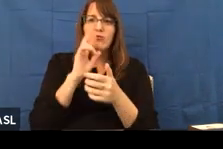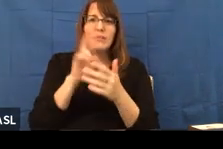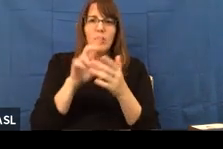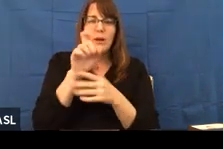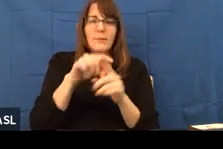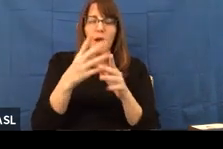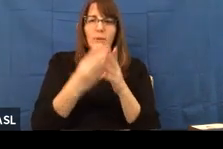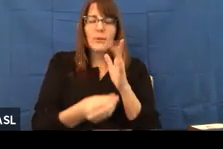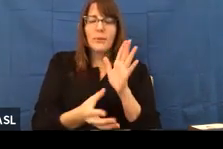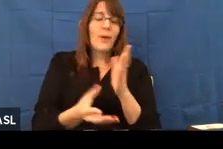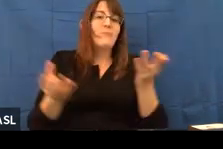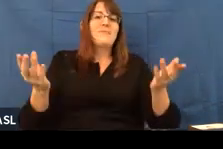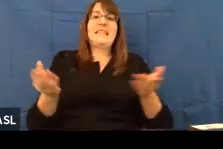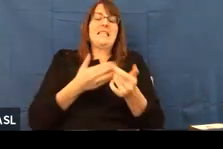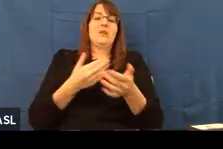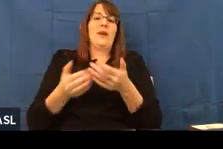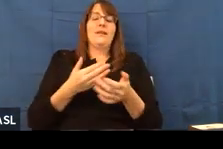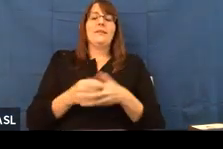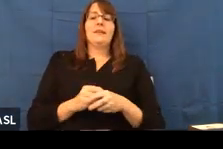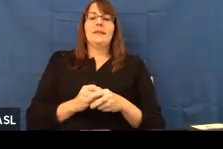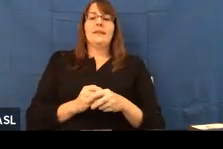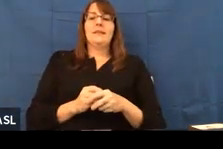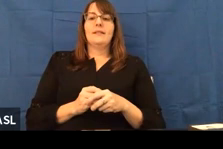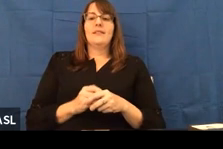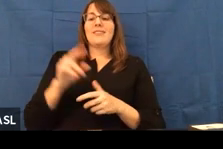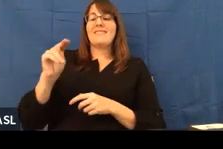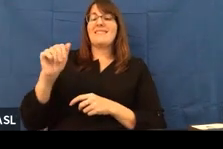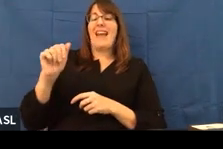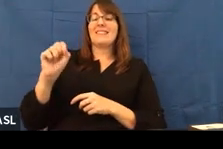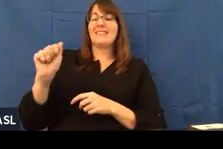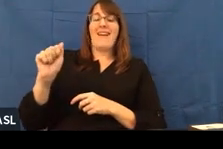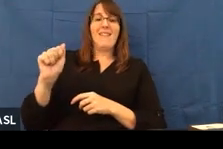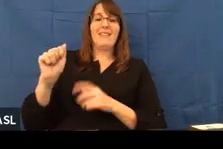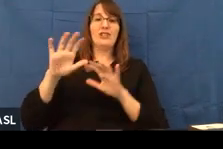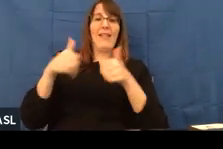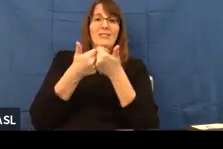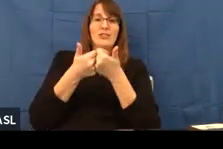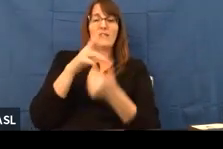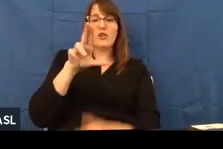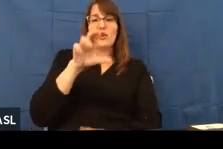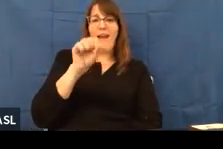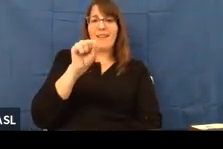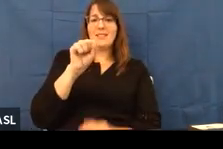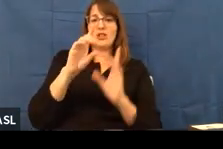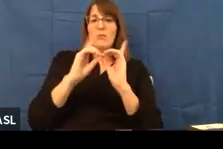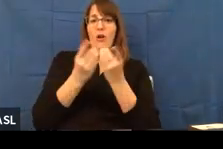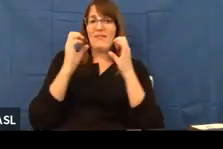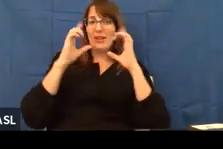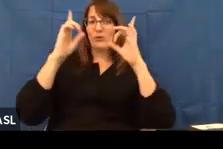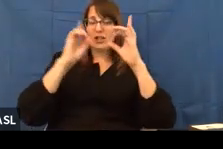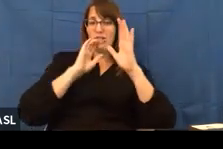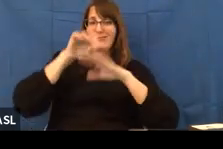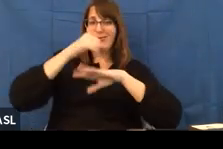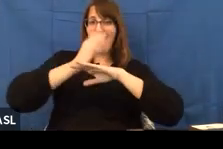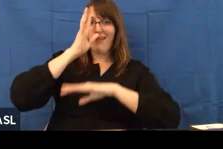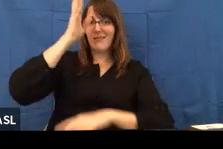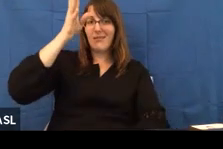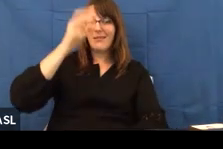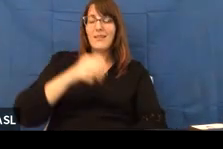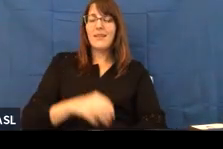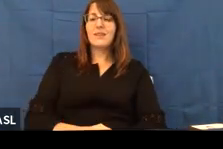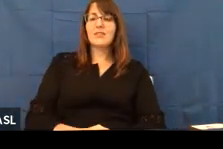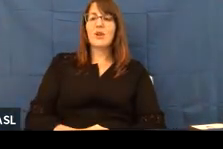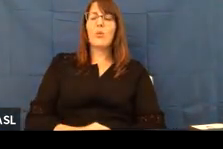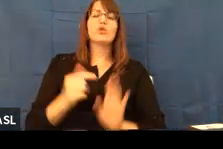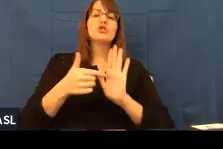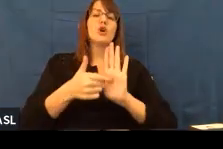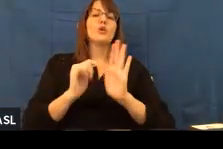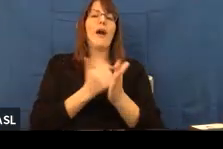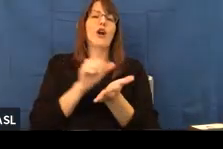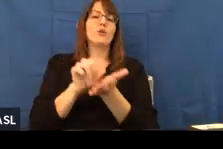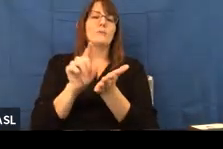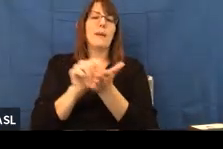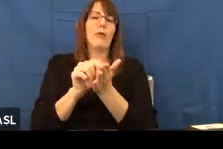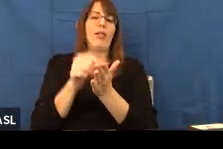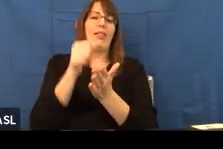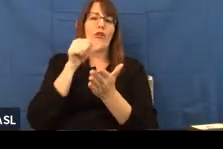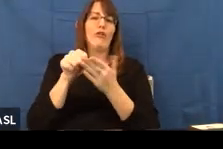Allison Frenzel : Either way, there's this really amazing NASA challenge that US Department of Ed has created. And so, um, we will show you our distance letter newsletter and you can find all of the information for it there.